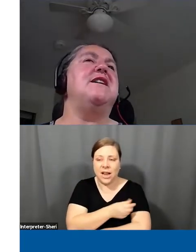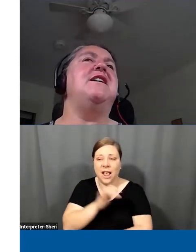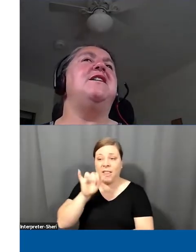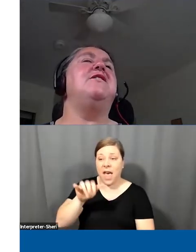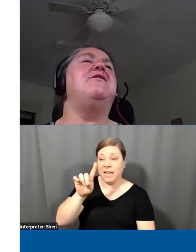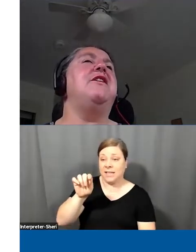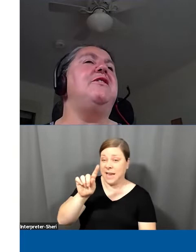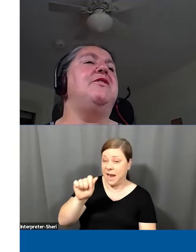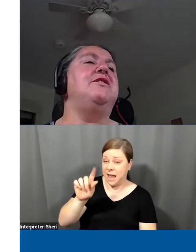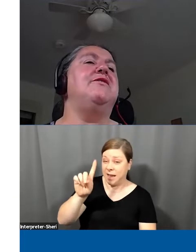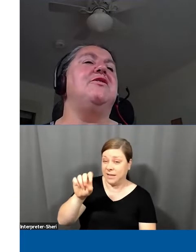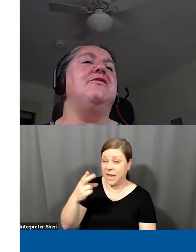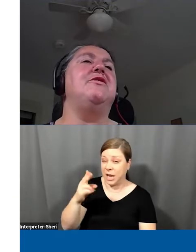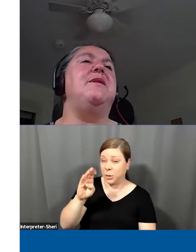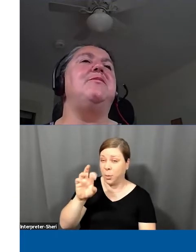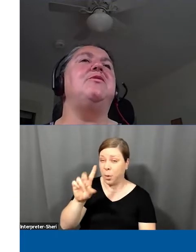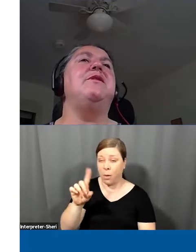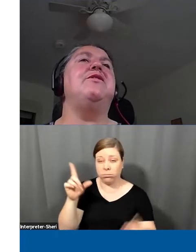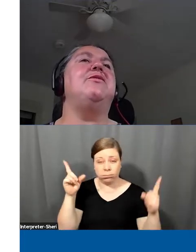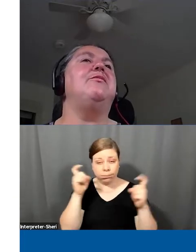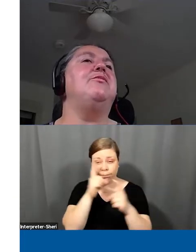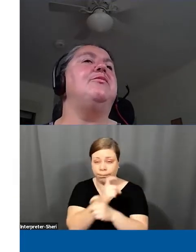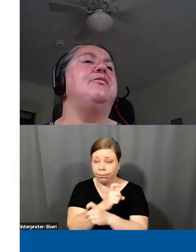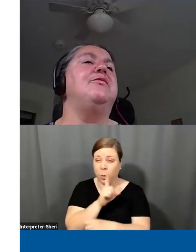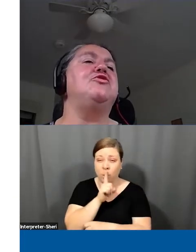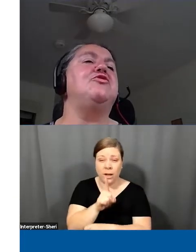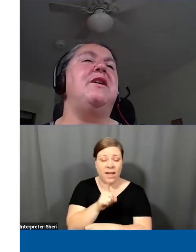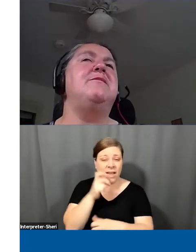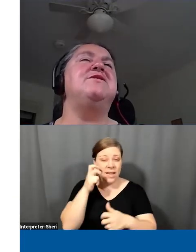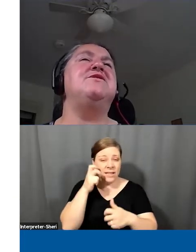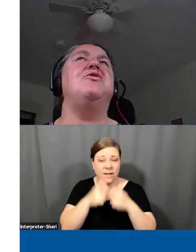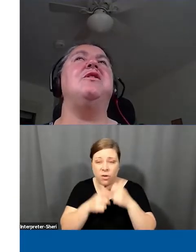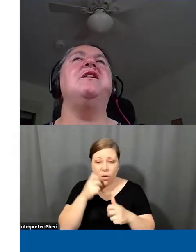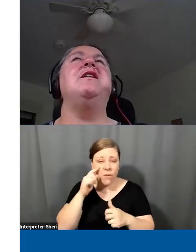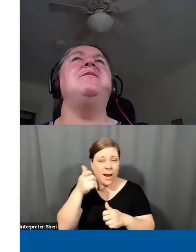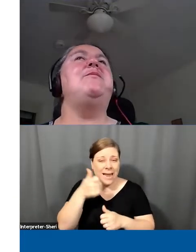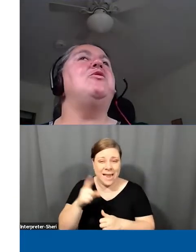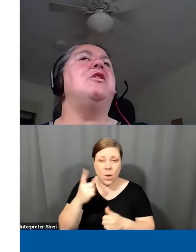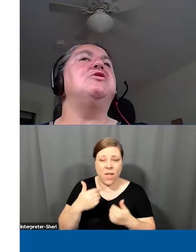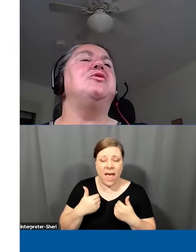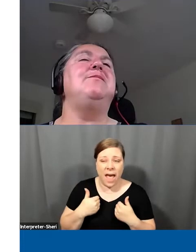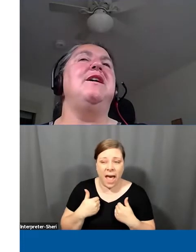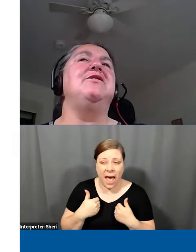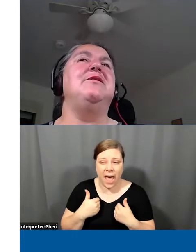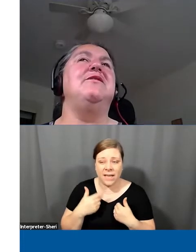and very, very difficult for people with visual impairments or people who are totally blind to read.